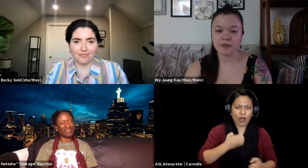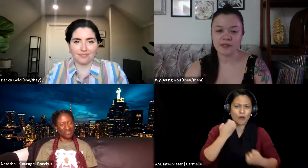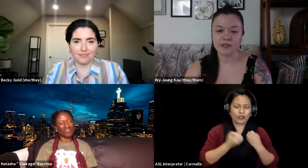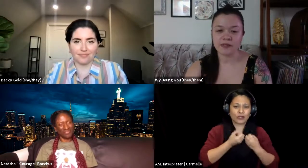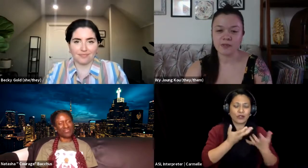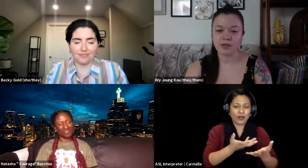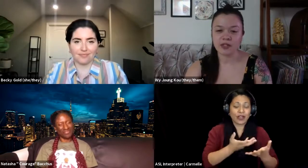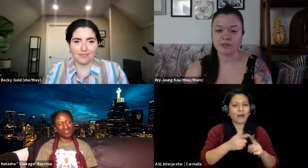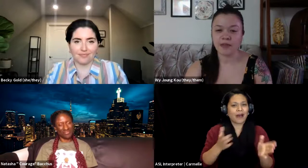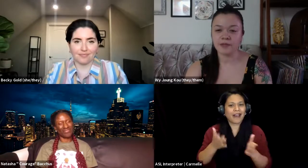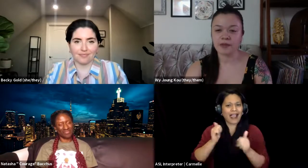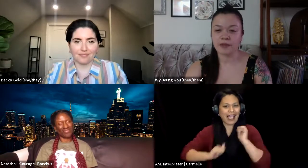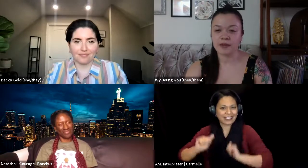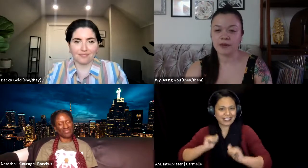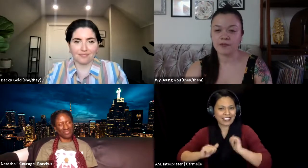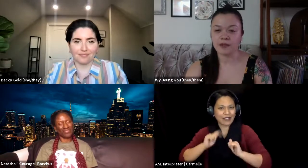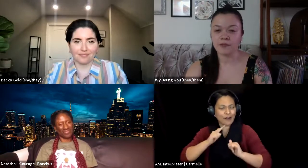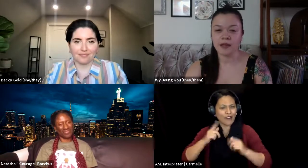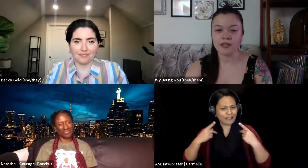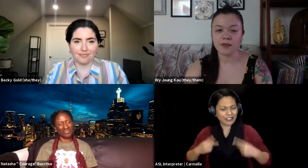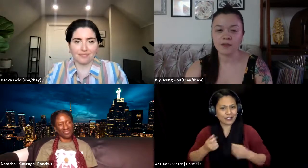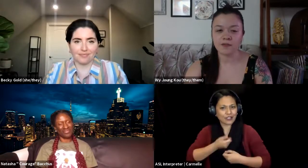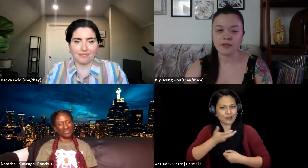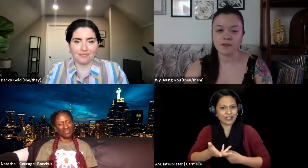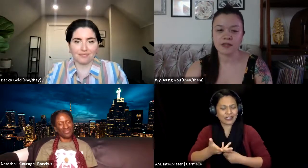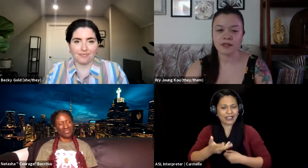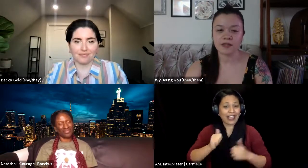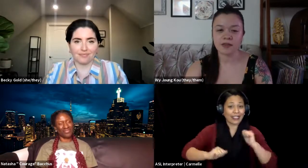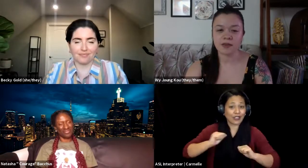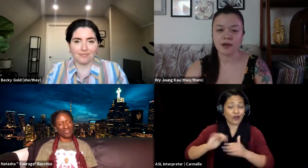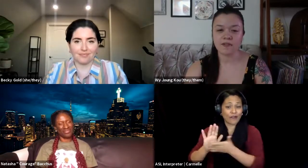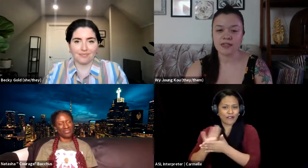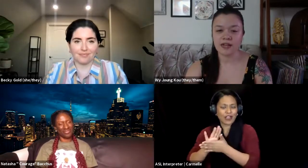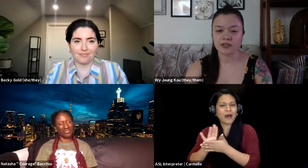physical expression and found theater and film to be the preferred spaces to thrive as an actress.